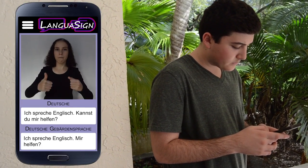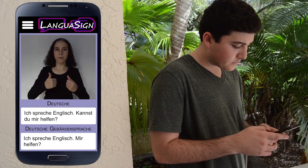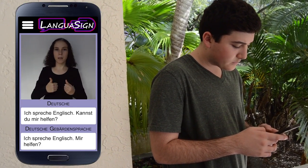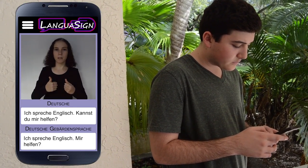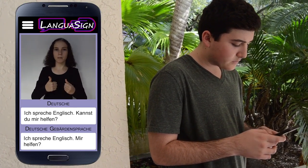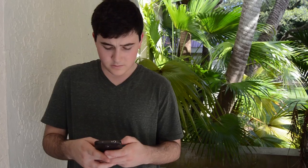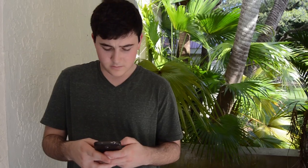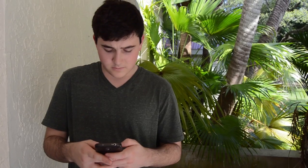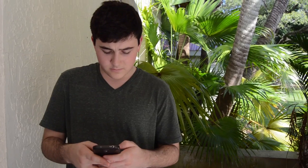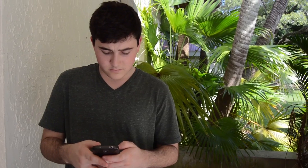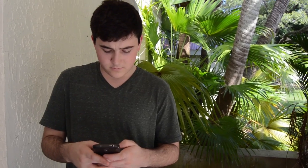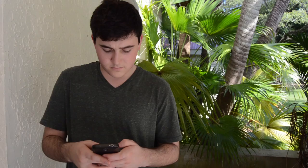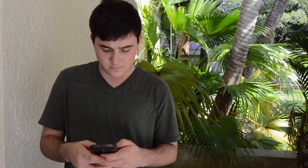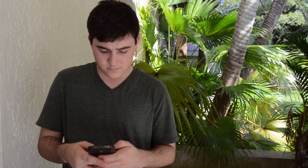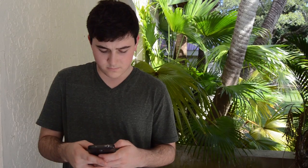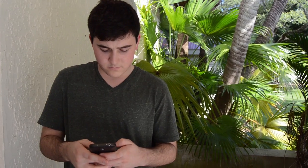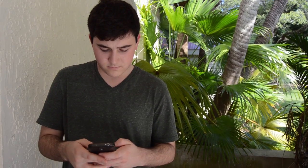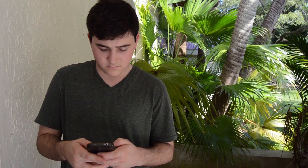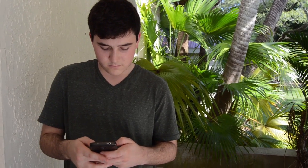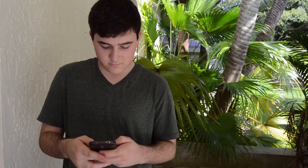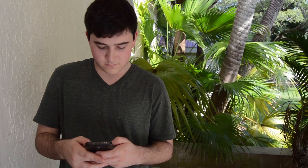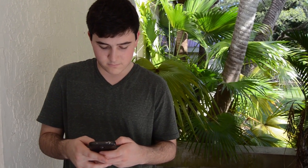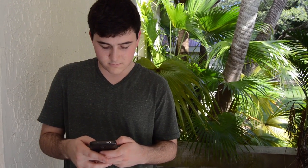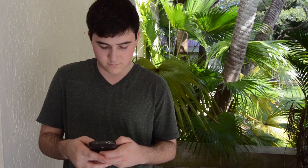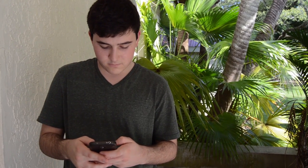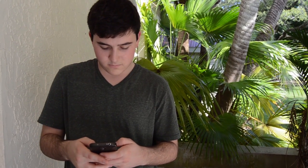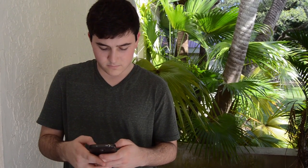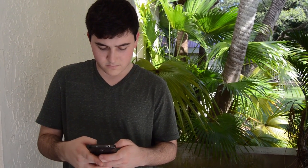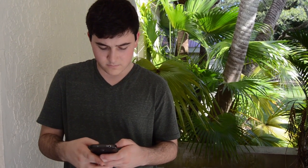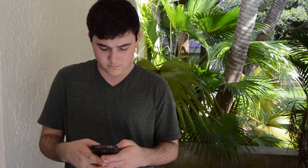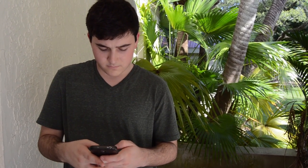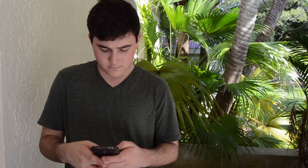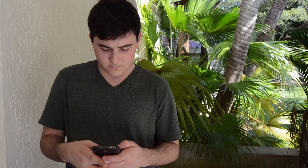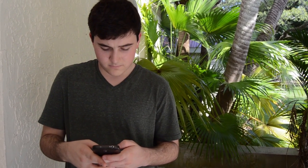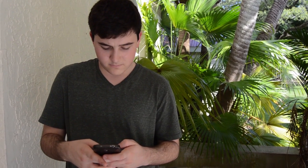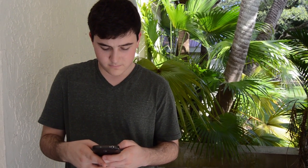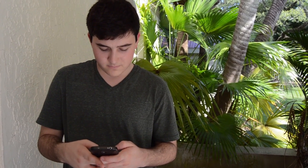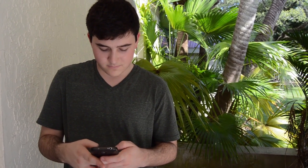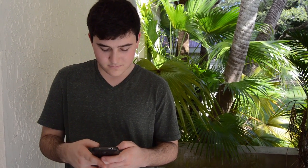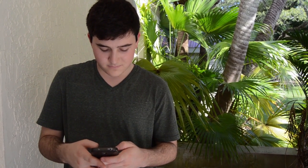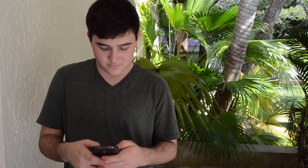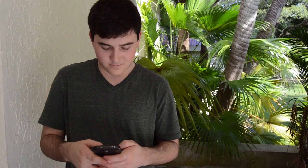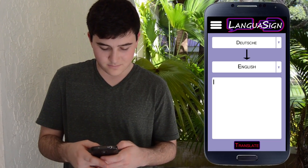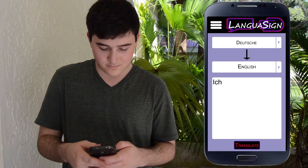When Anton needs to communicate, LanguaSign would include three different forms of input for deaf users.